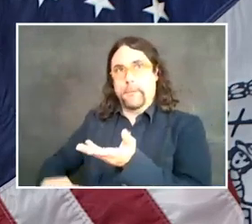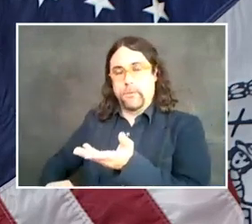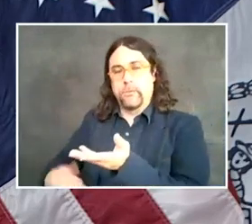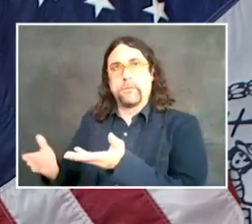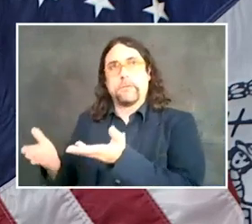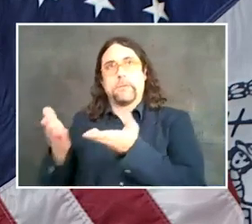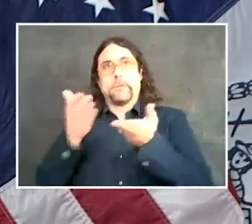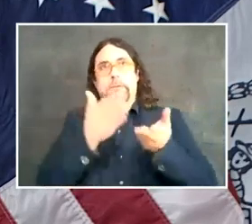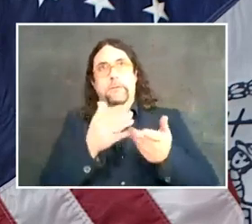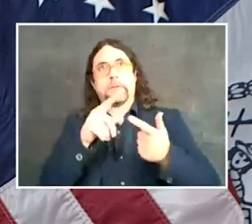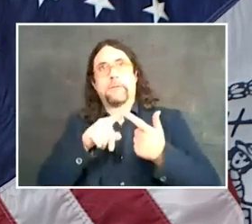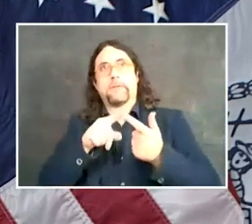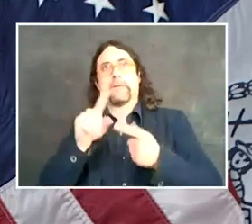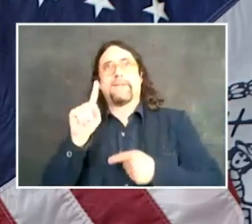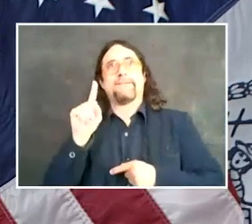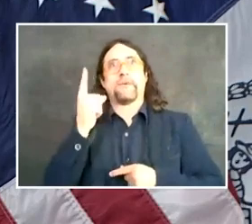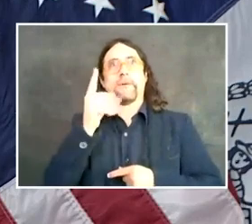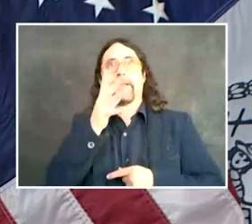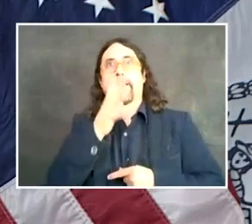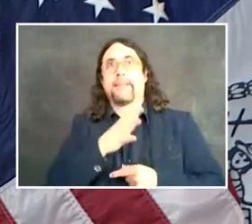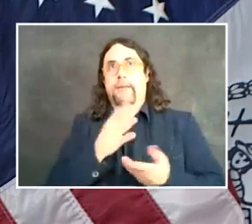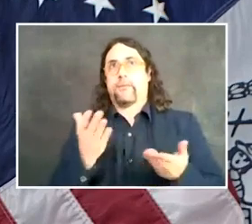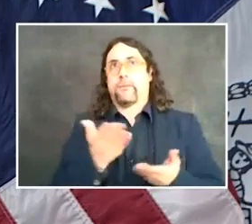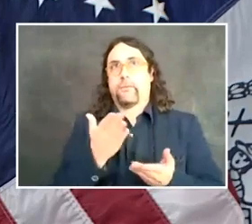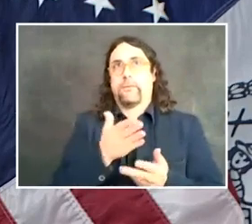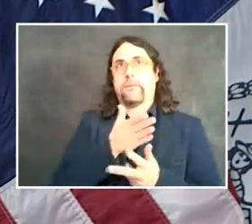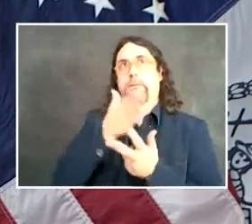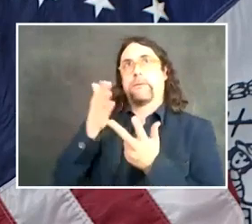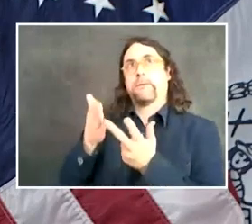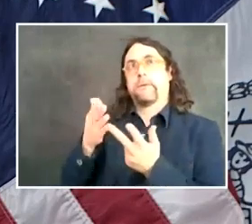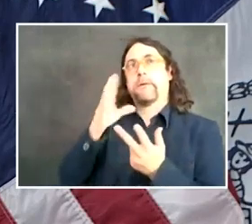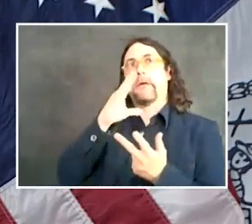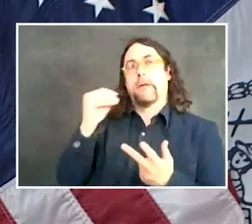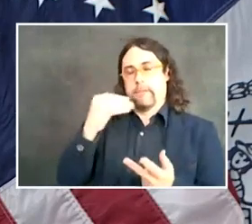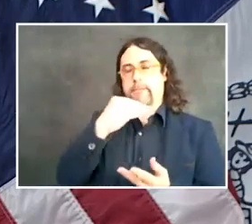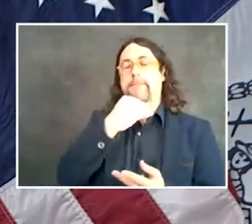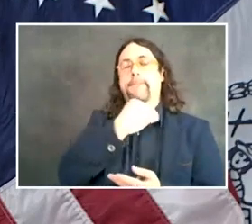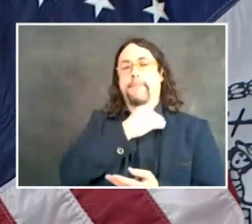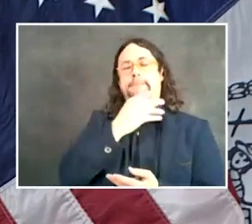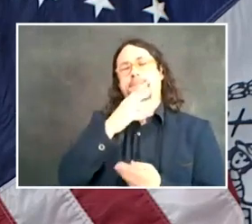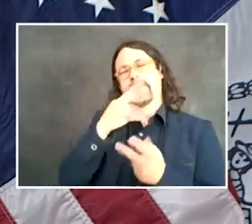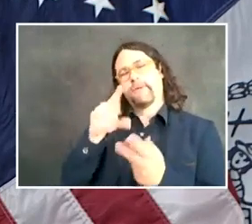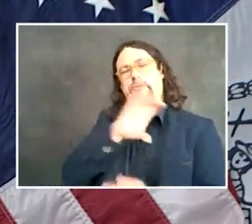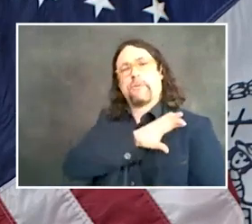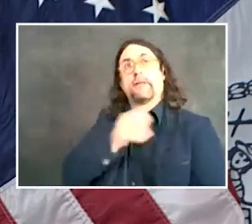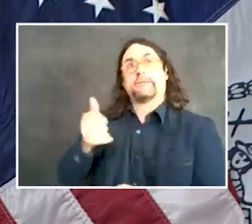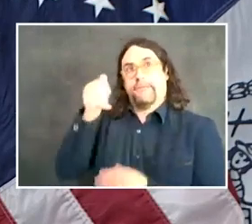PERSON. WE HAVE HEALTH COMMISSIONER